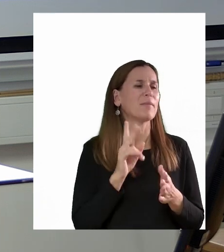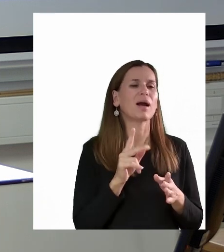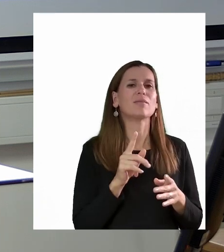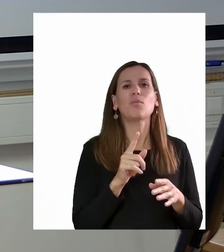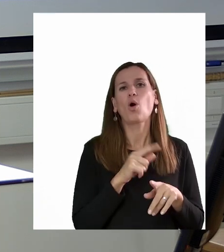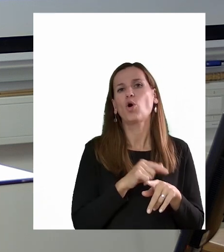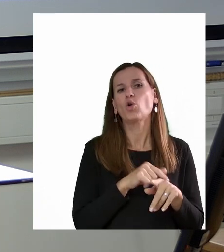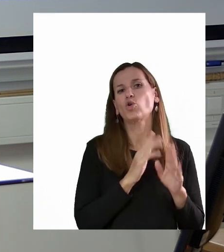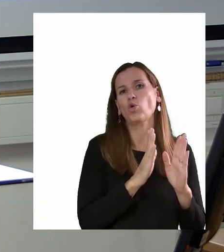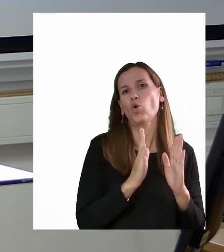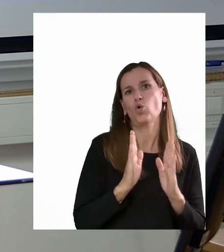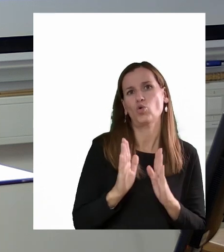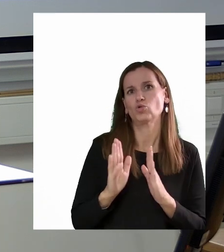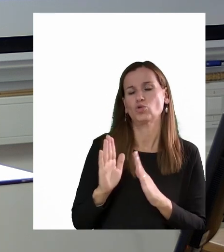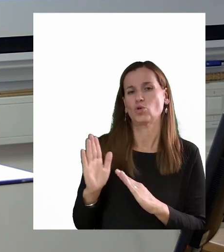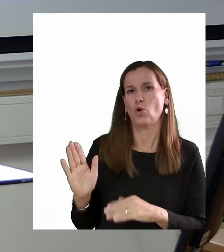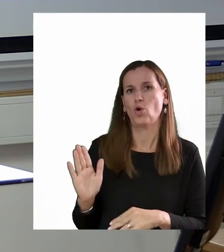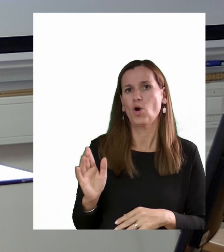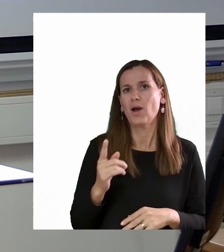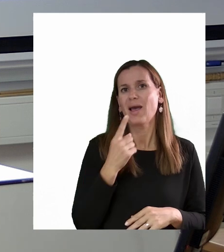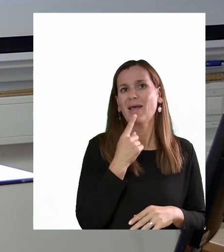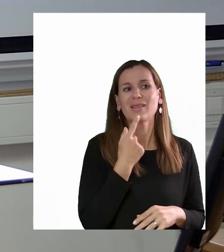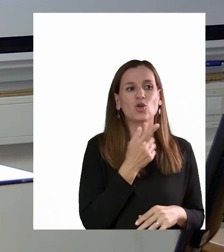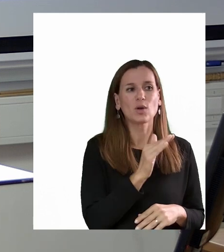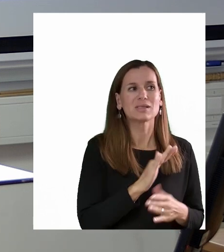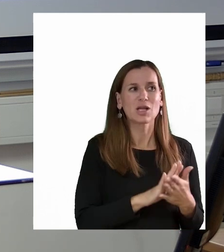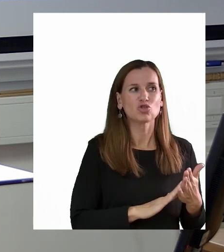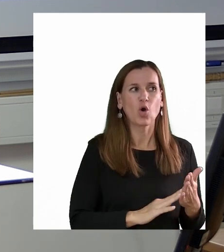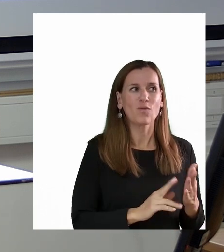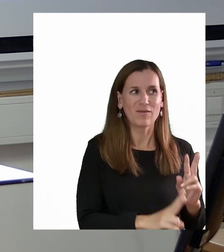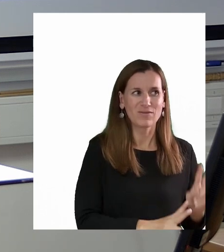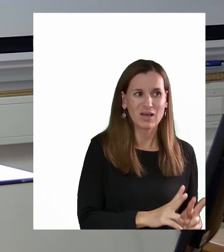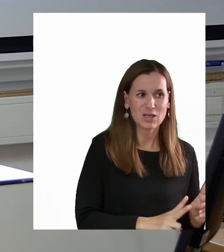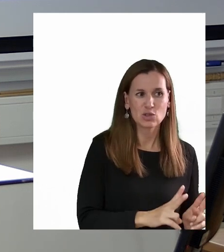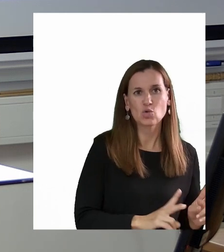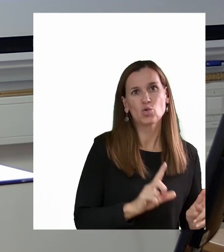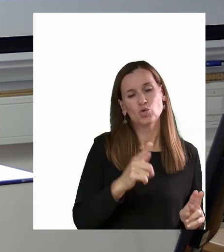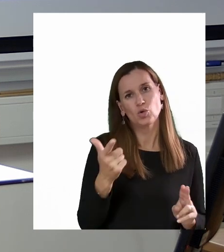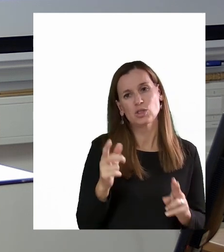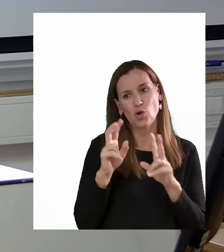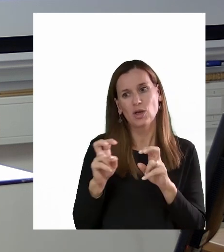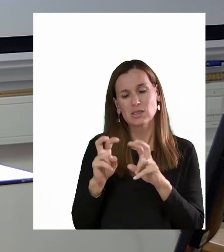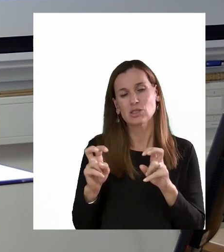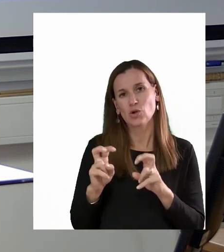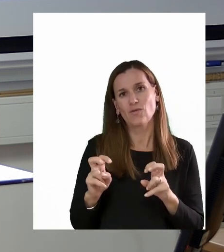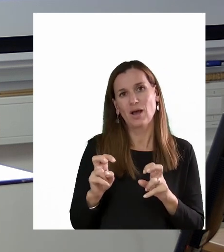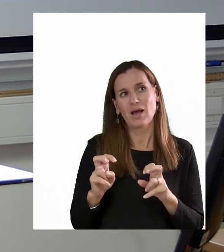once I've started in kindergarten environment and others are in let's say